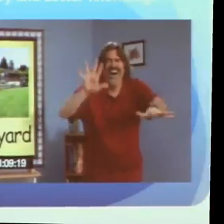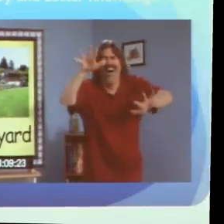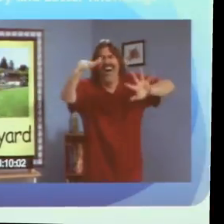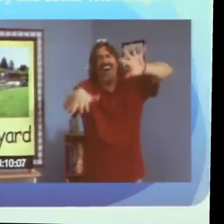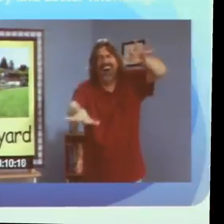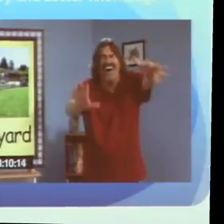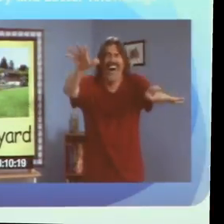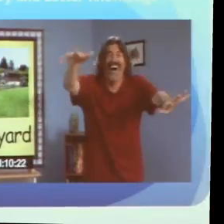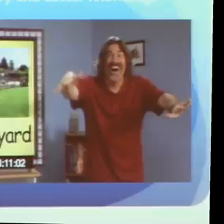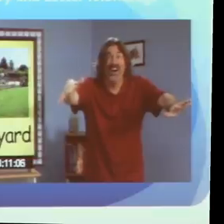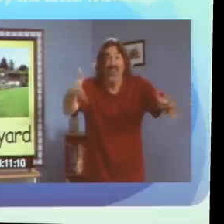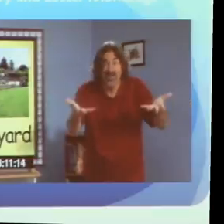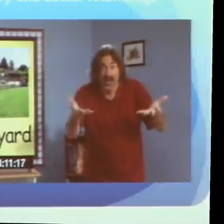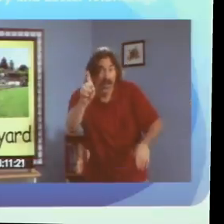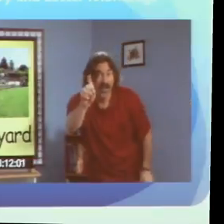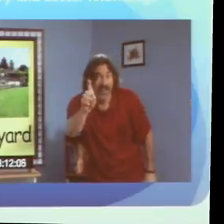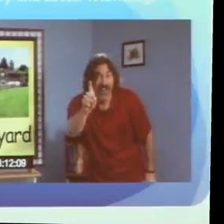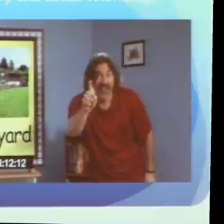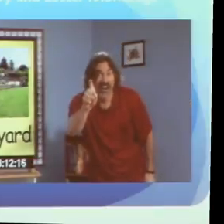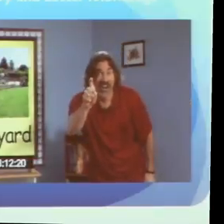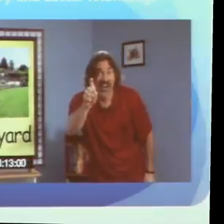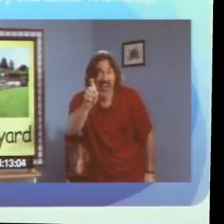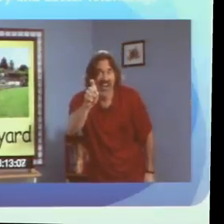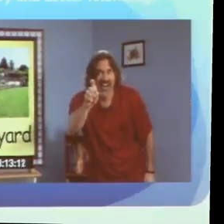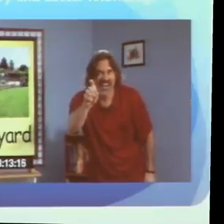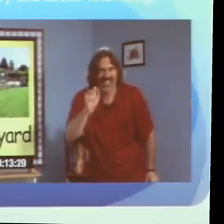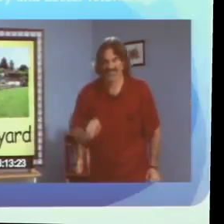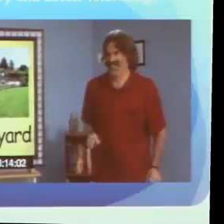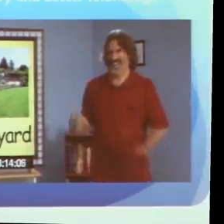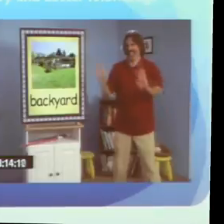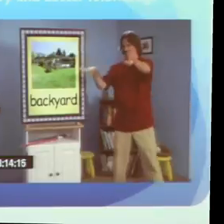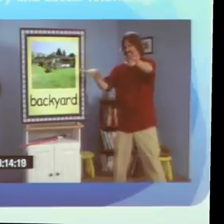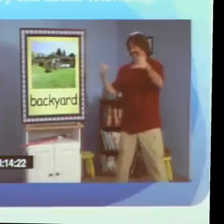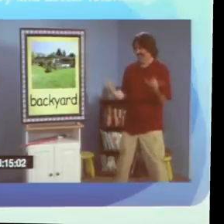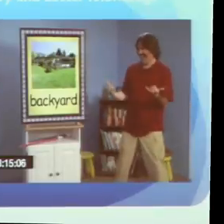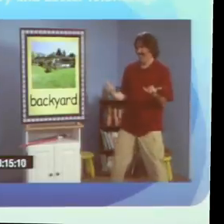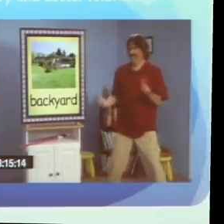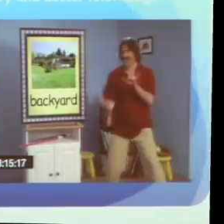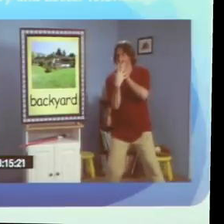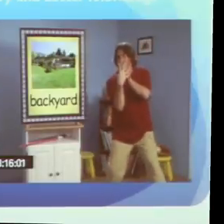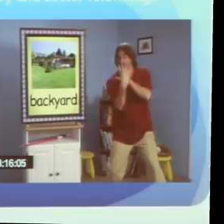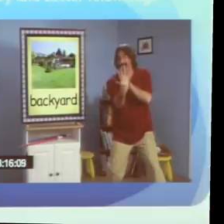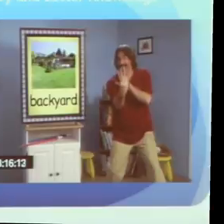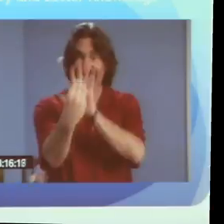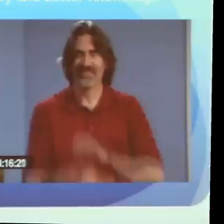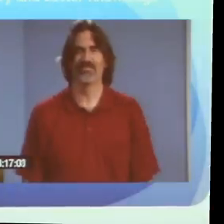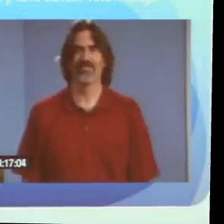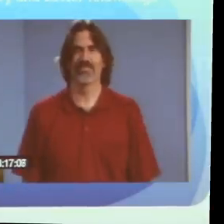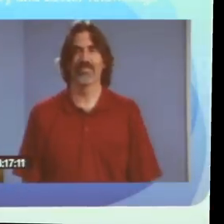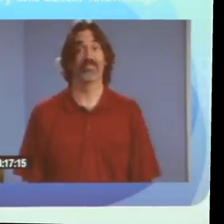with hills as far as you can see and no fence. What does yours look like? All right.